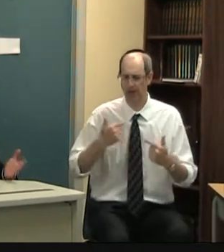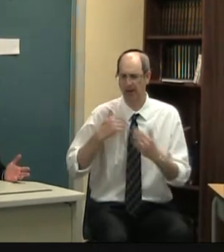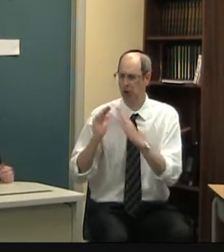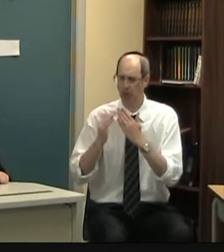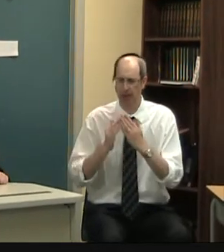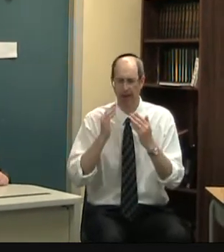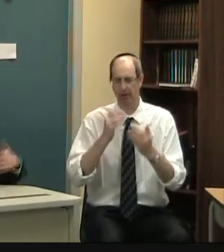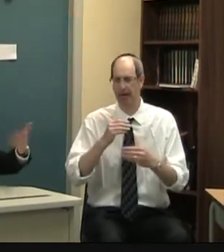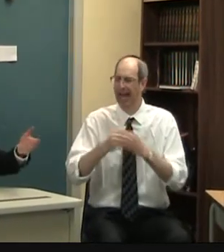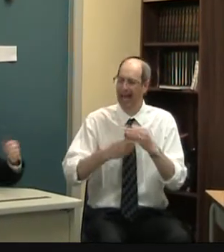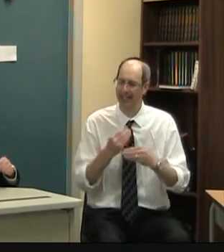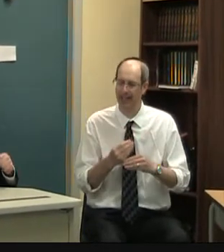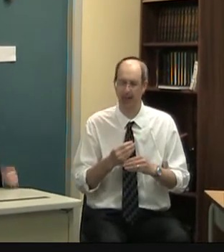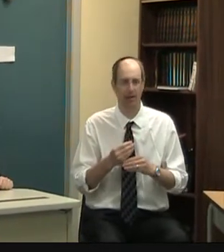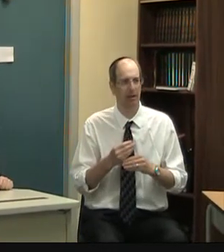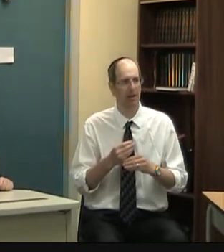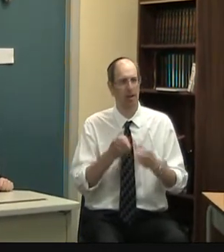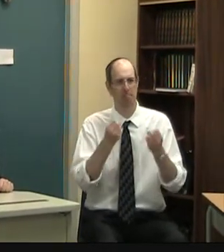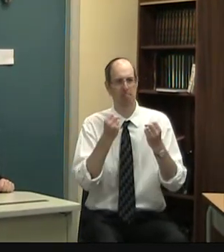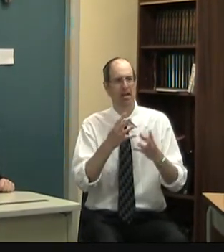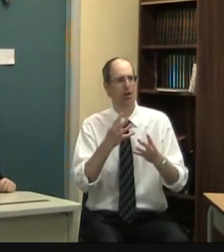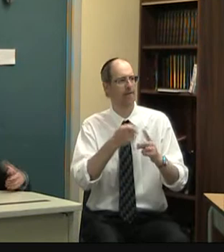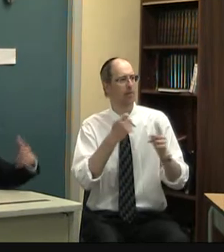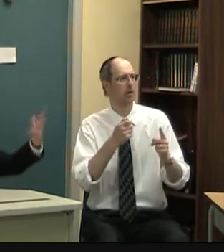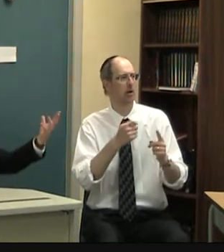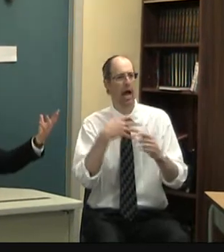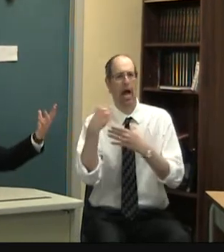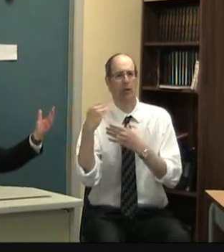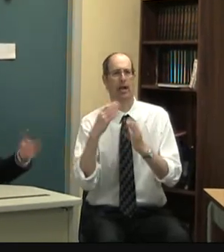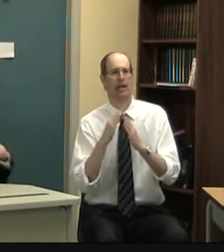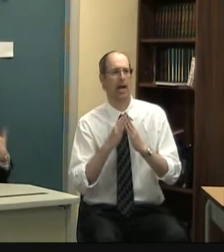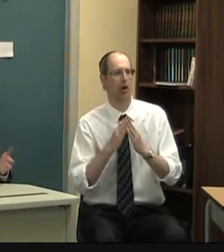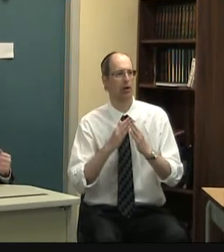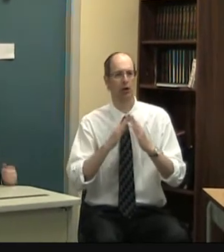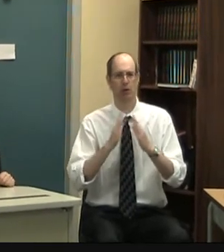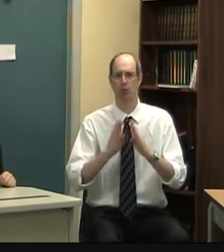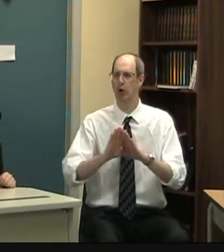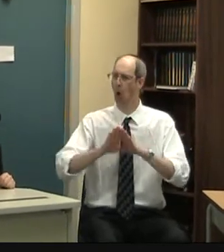Guessing i mean many of you guys come from out of town right you have a community with people open up the homes one another?